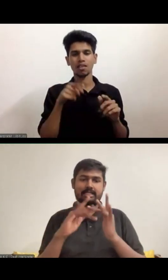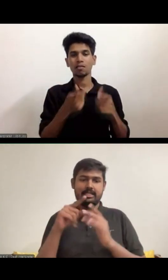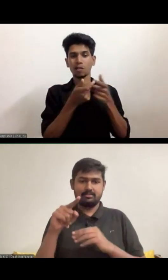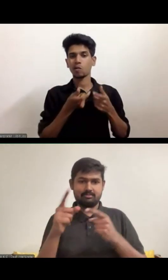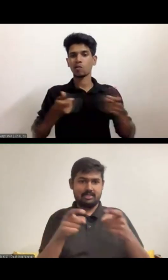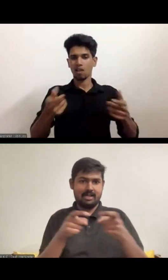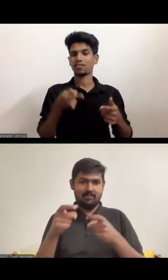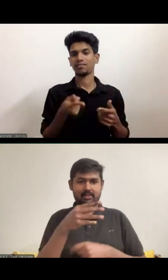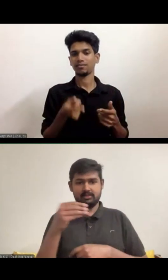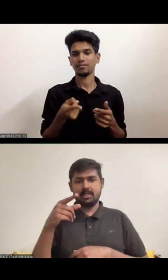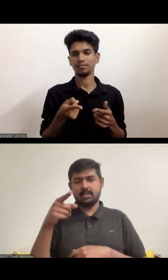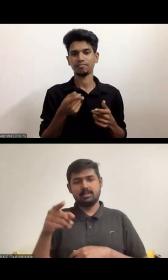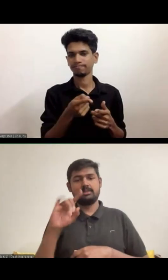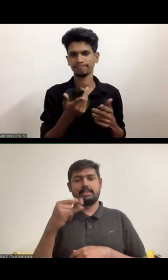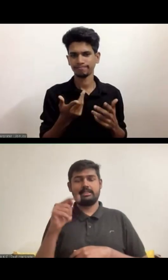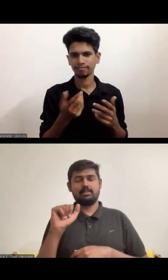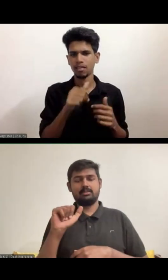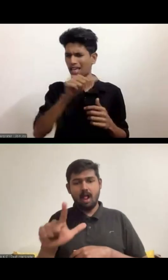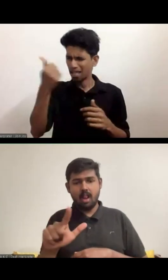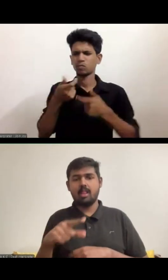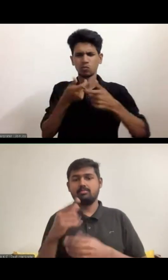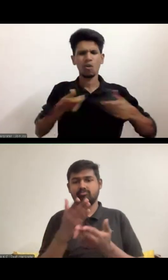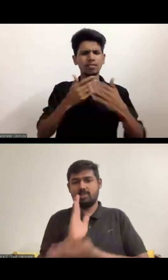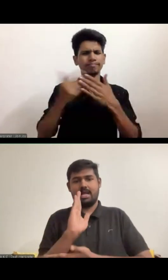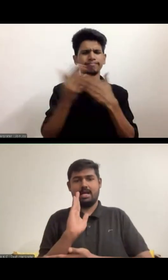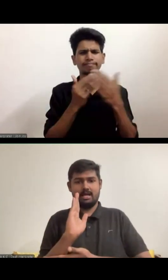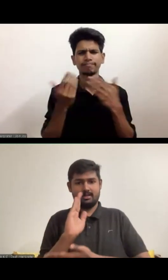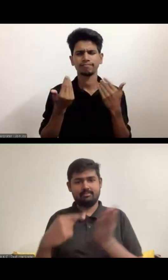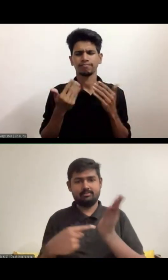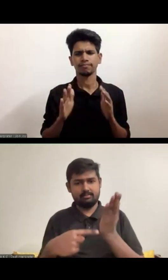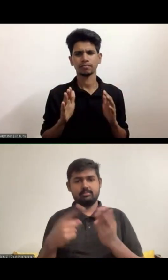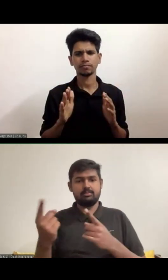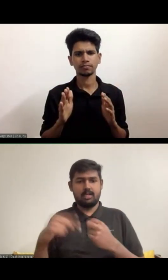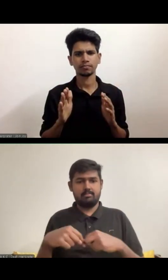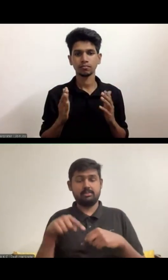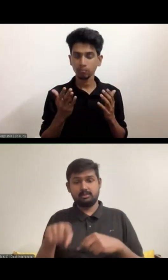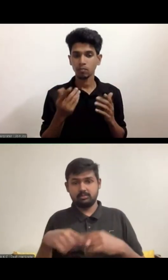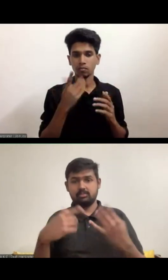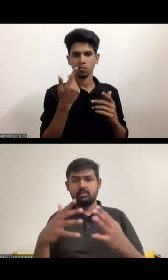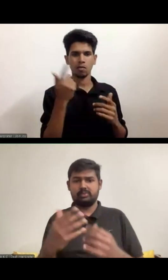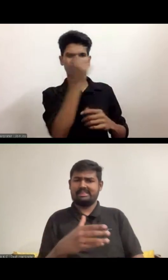conferences, and forums like the ones I've mentioned on Internet governance.